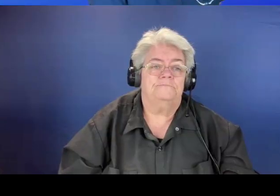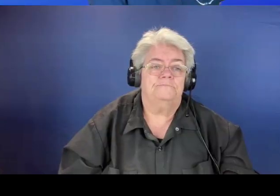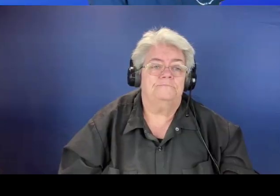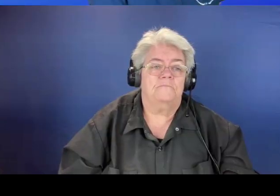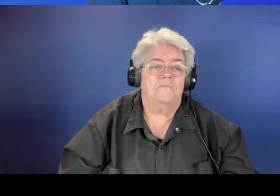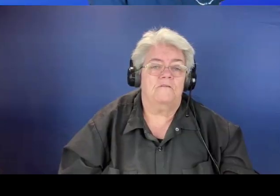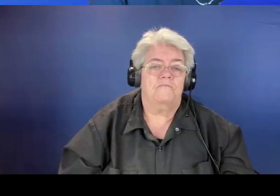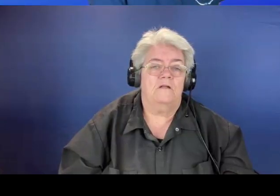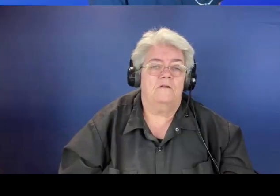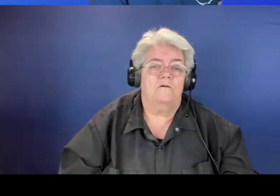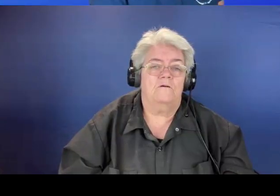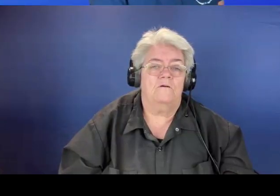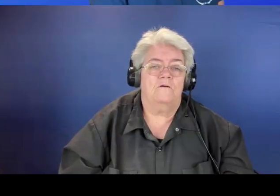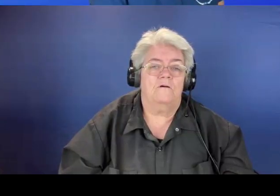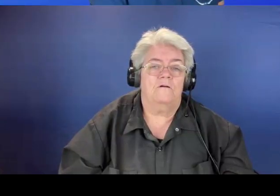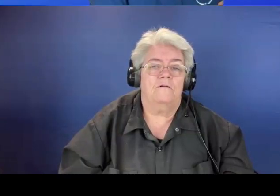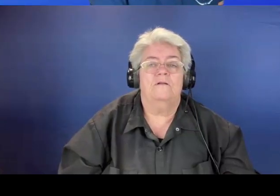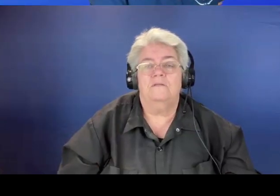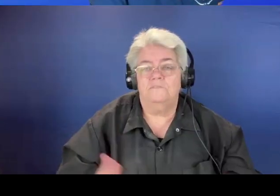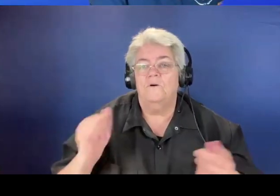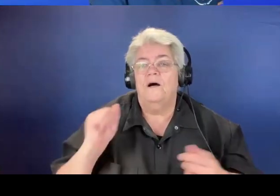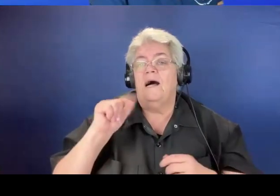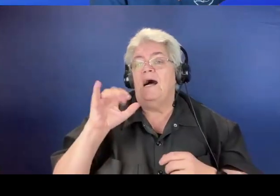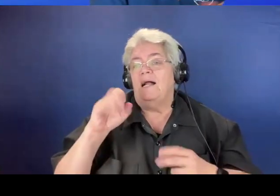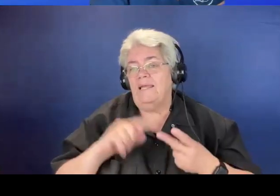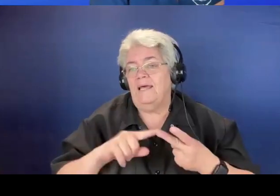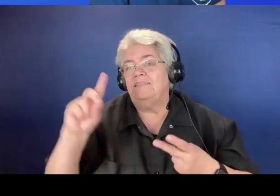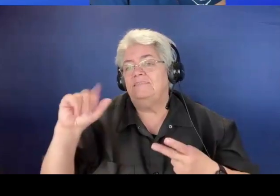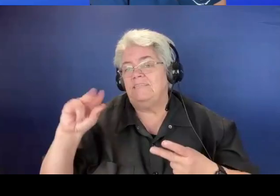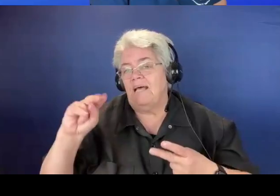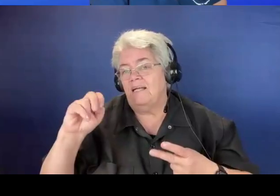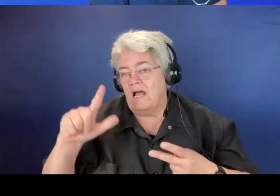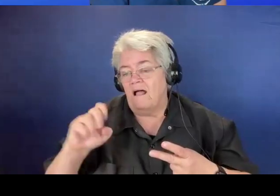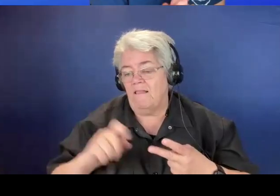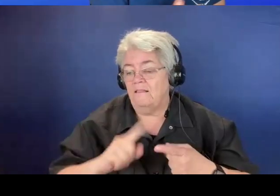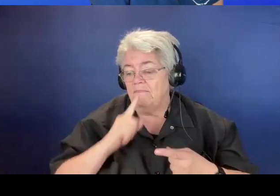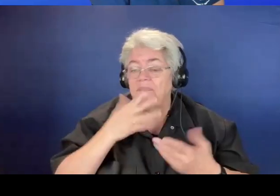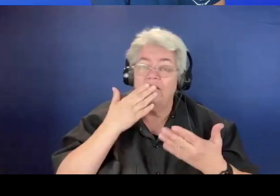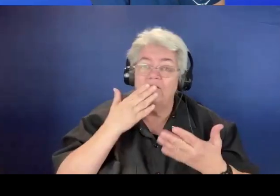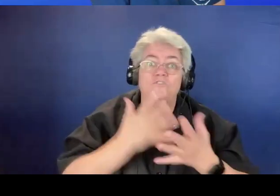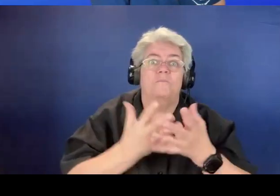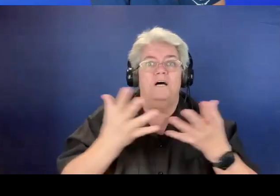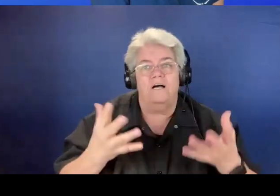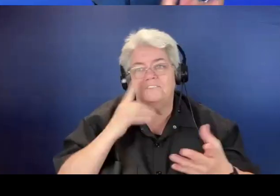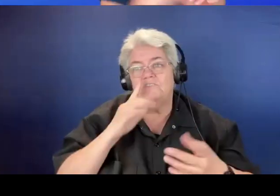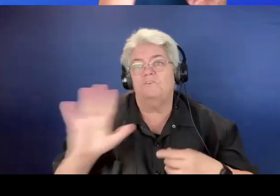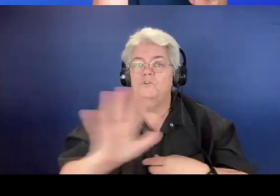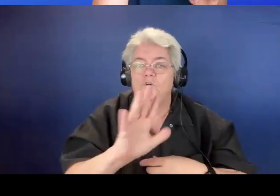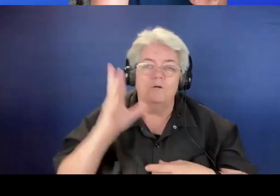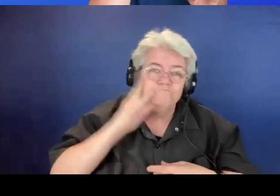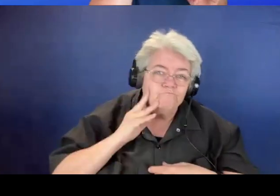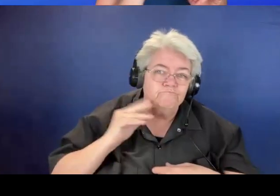Again, Alliete, Daniela, thank you all so much for joining us today, for sharing your expertise.